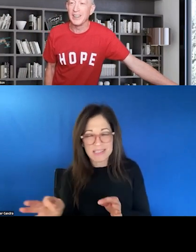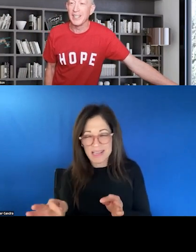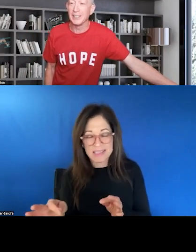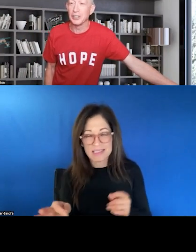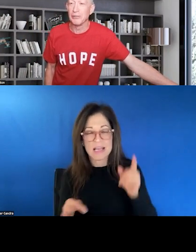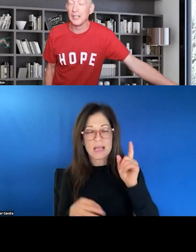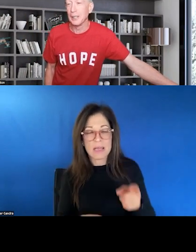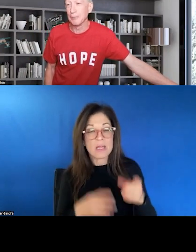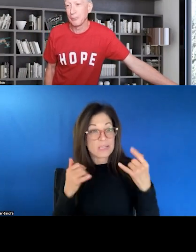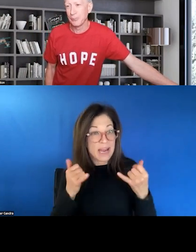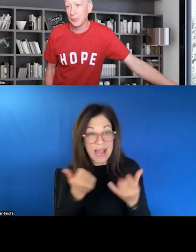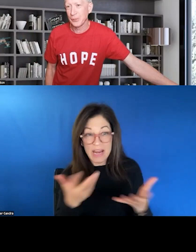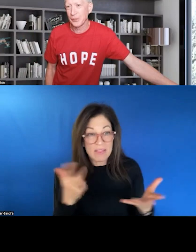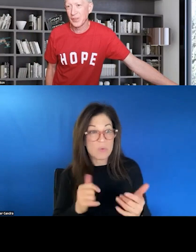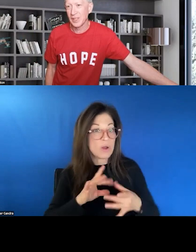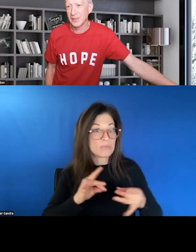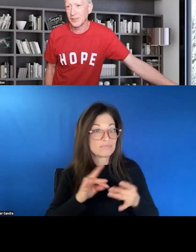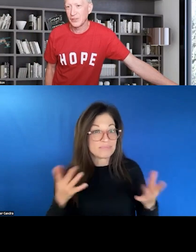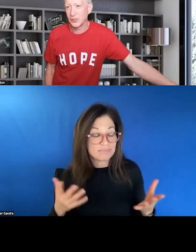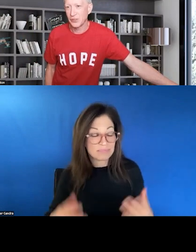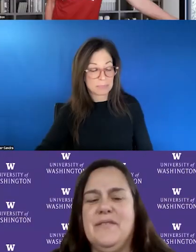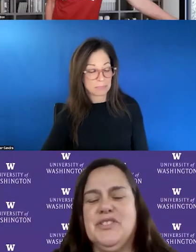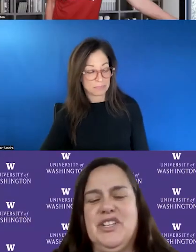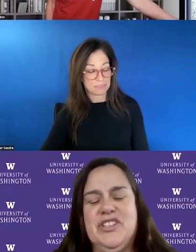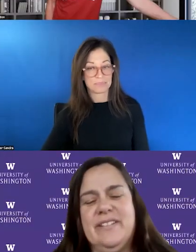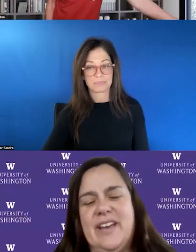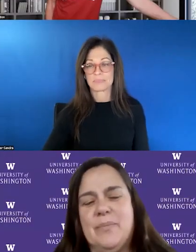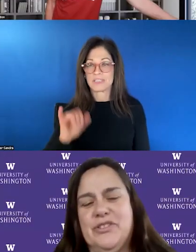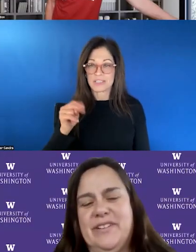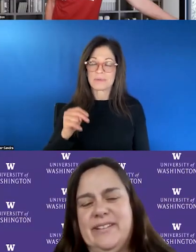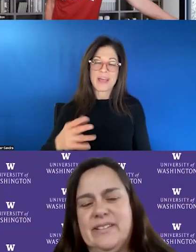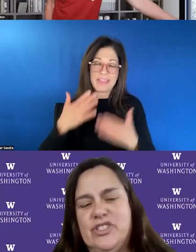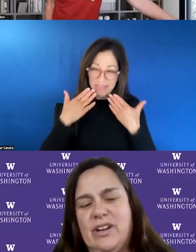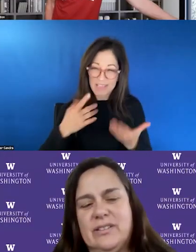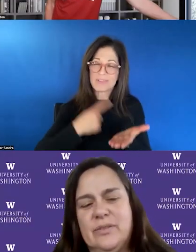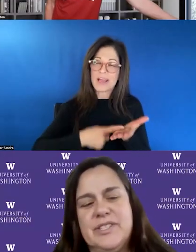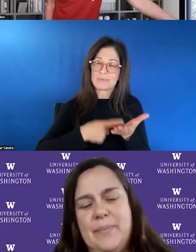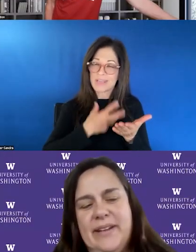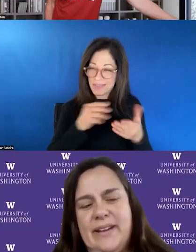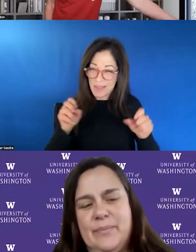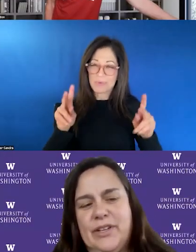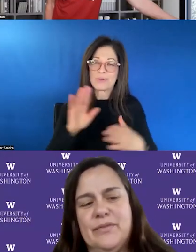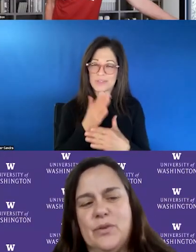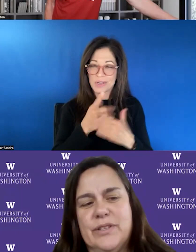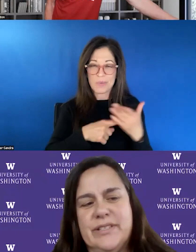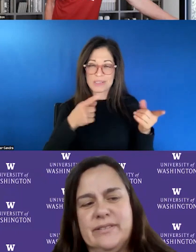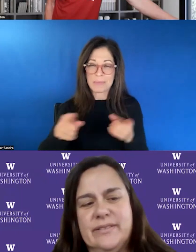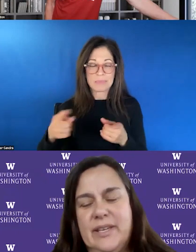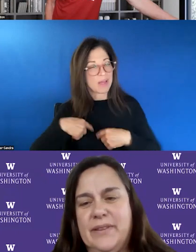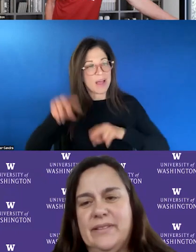ANYTHING THAT YOU REFLECT ON? >> THANKS FOR THE CONVERSATION AND OPPORTUNITY TO SHARE WHAT IS HAPPENING AND I AM LOOKING FORWARD TO KEEPING